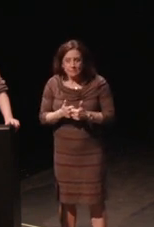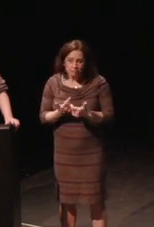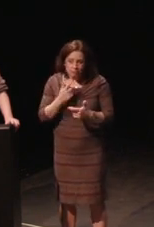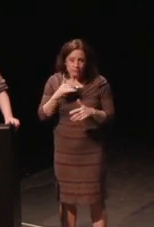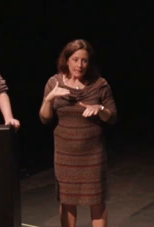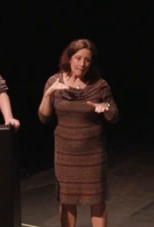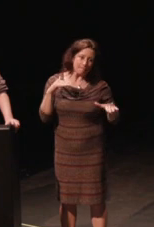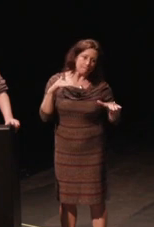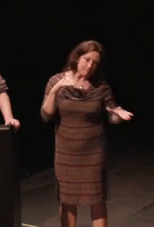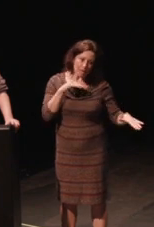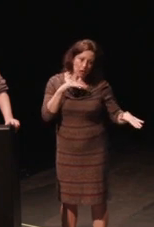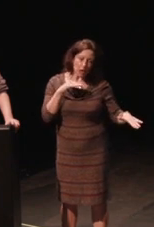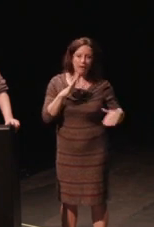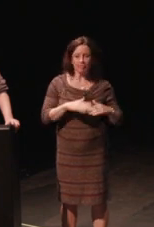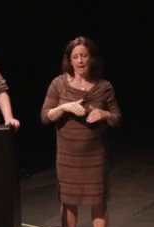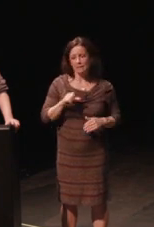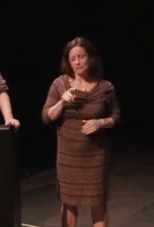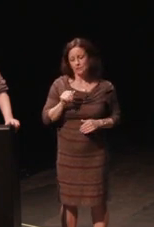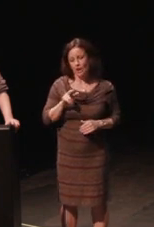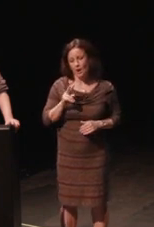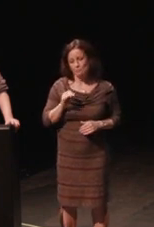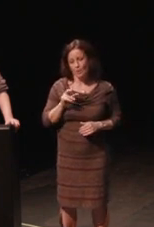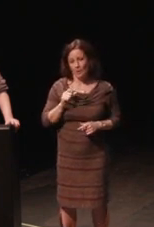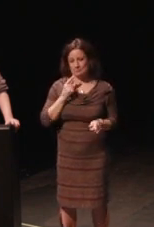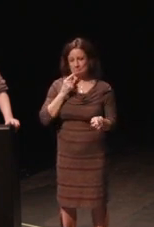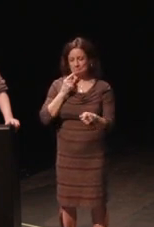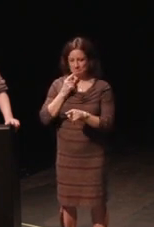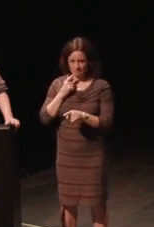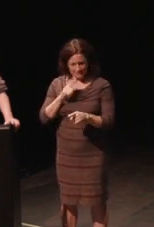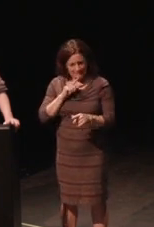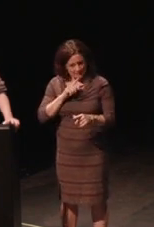There's a serious point behind this because Starwars